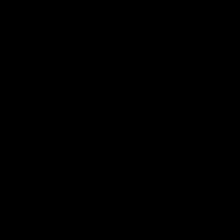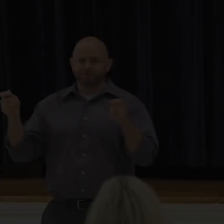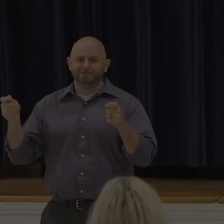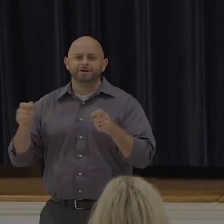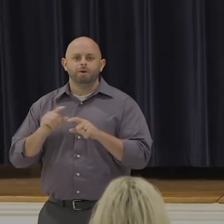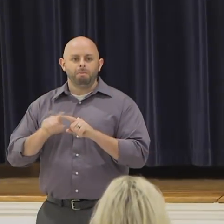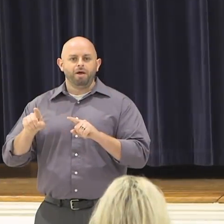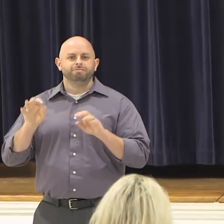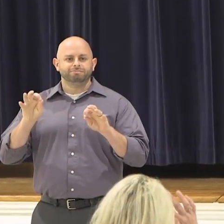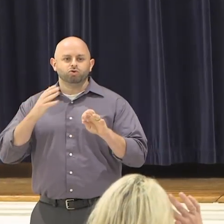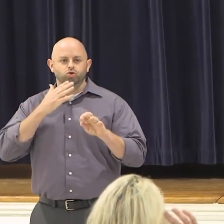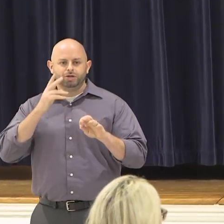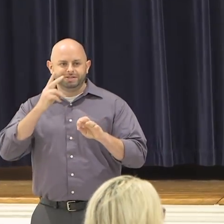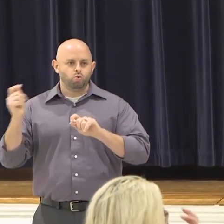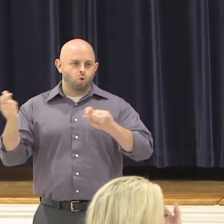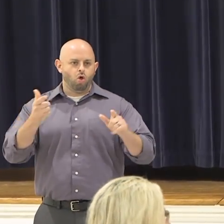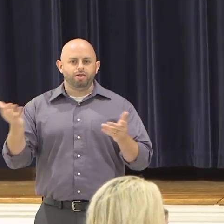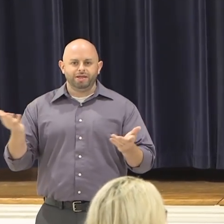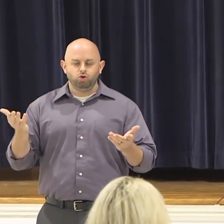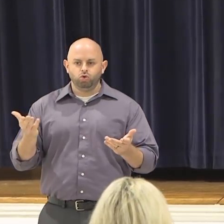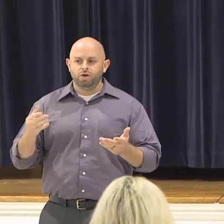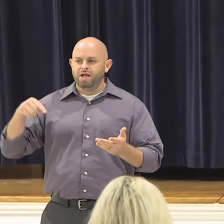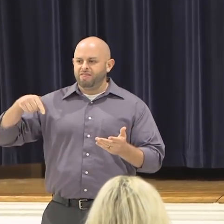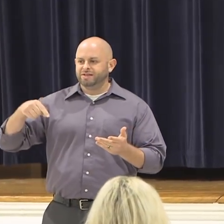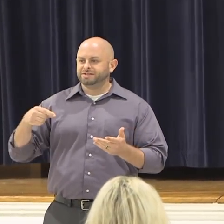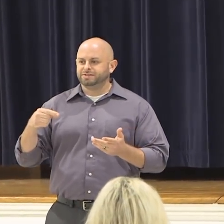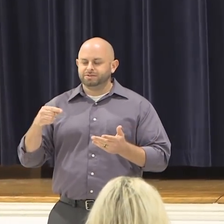but good great to see everyone here this is just an extension of employee